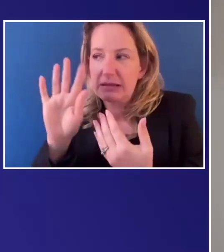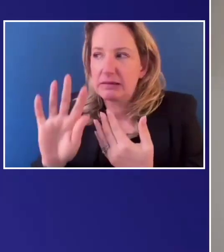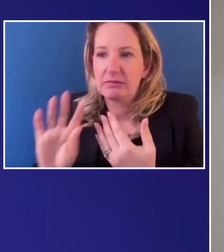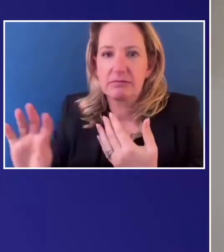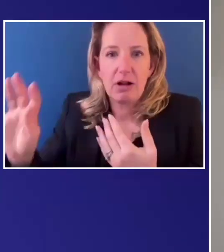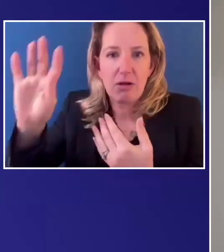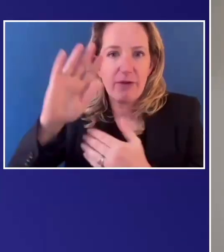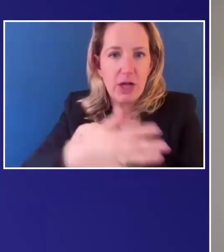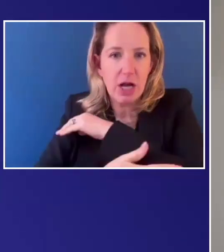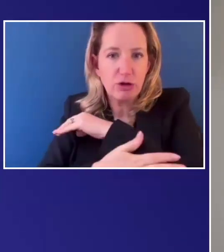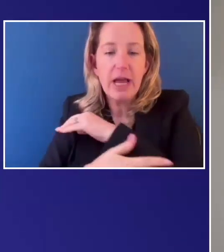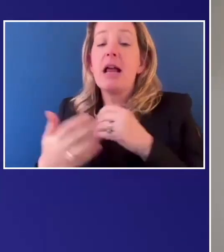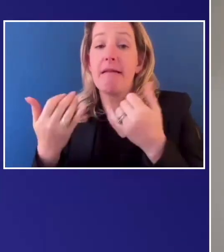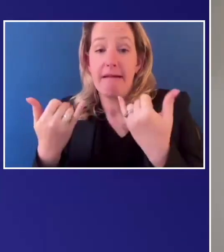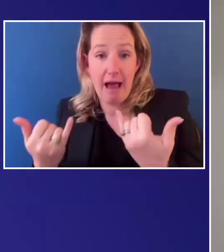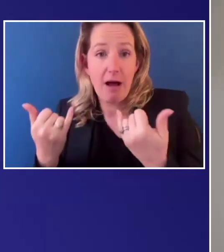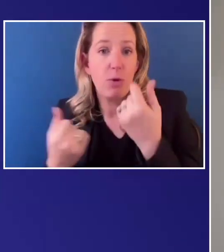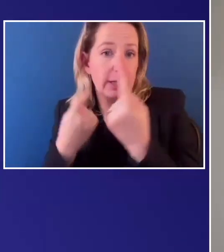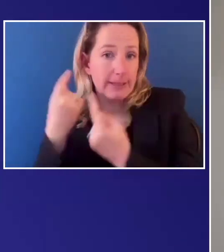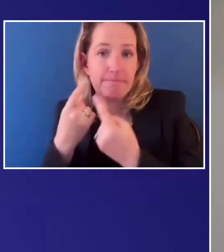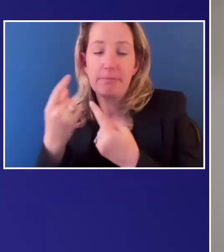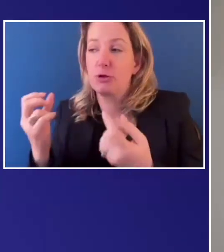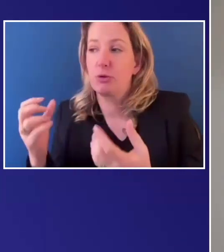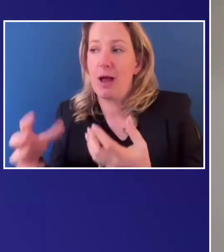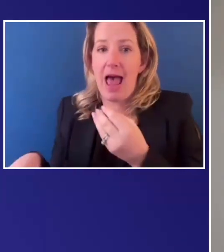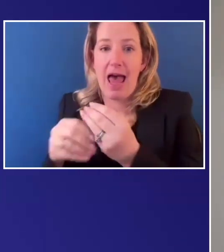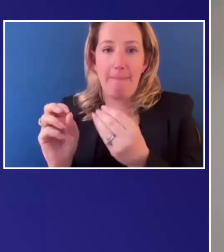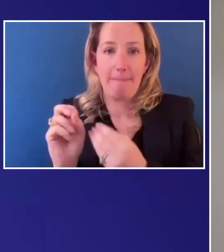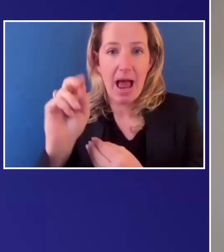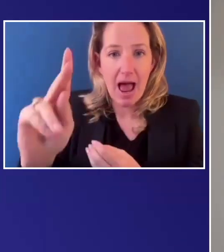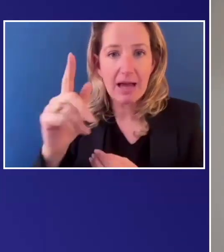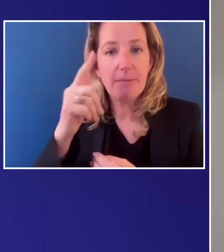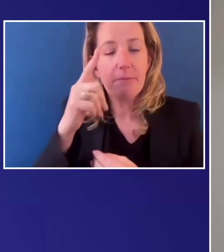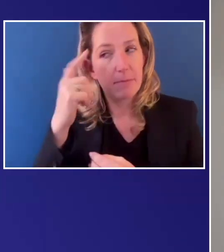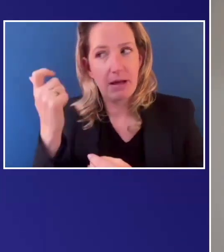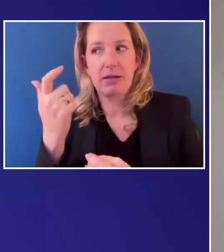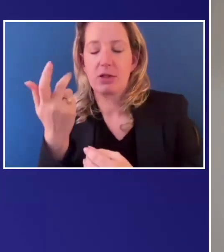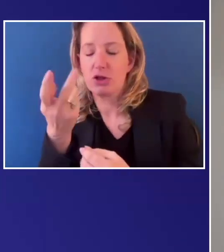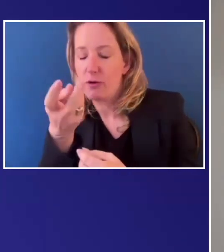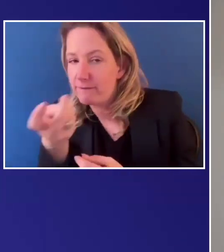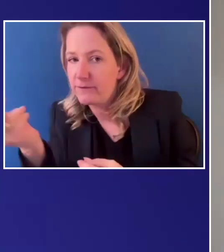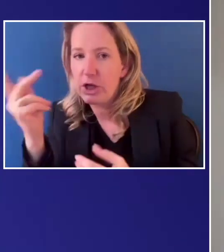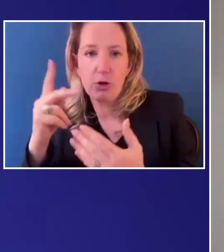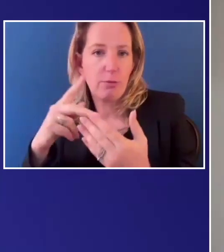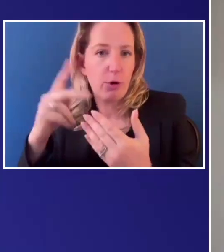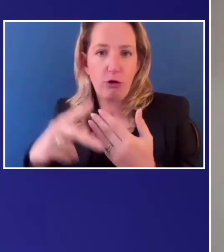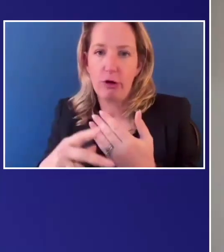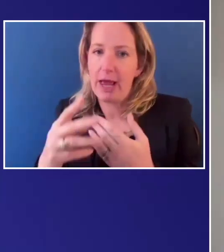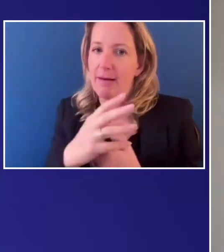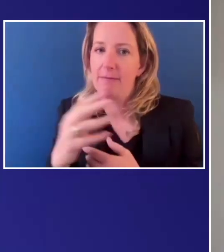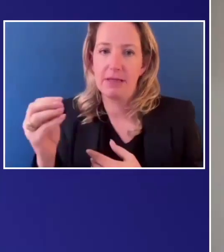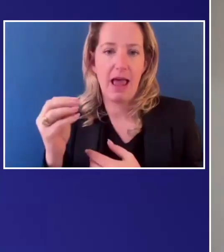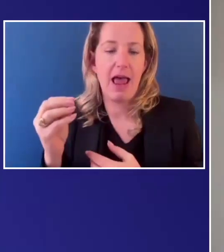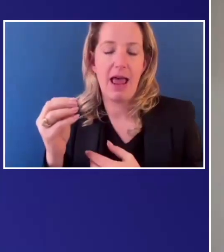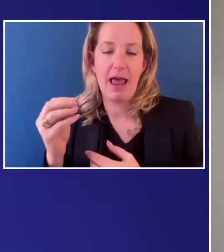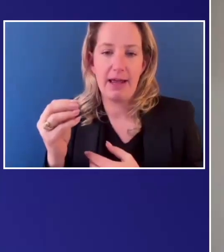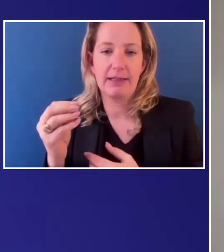potentially add back in those programs. But we would just flag that since there are so few of those programs. And since there -- I believe --